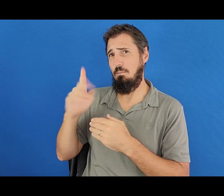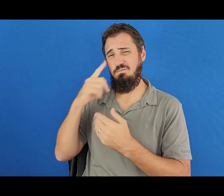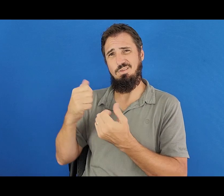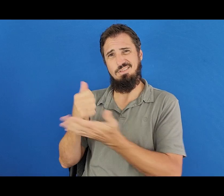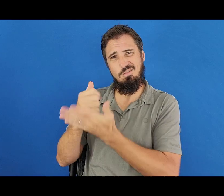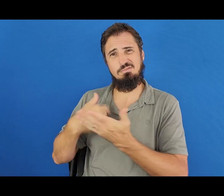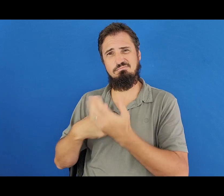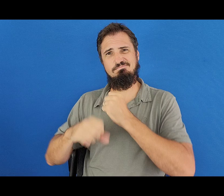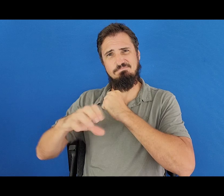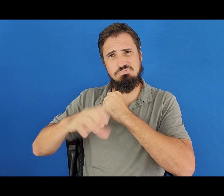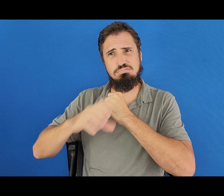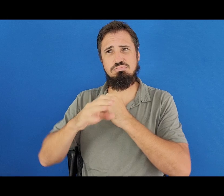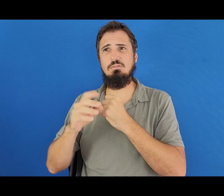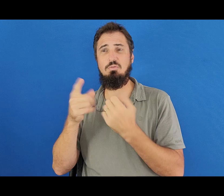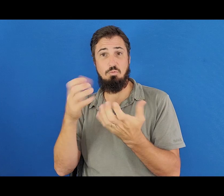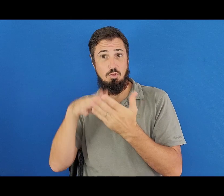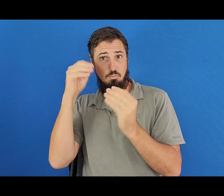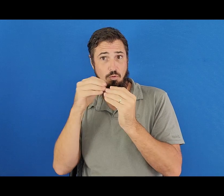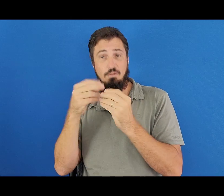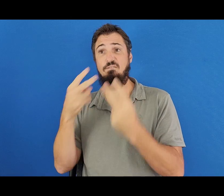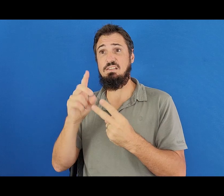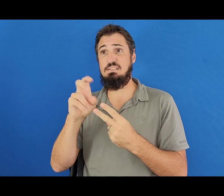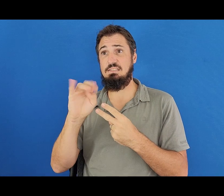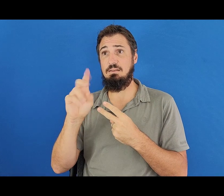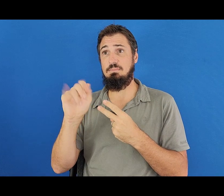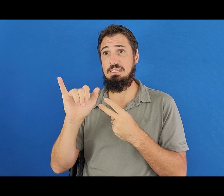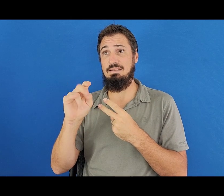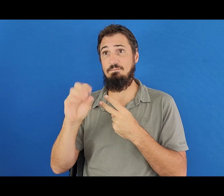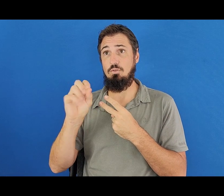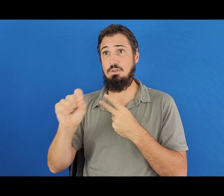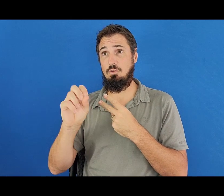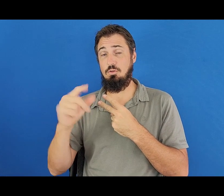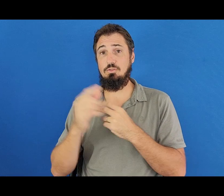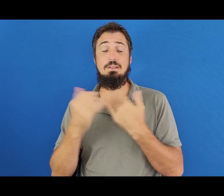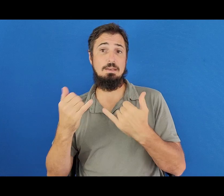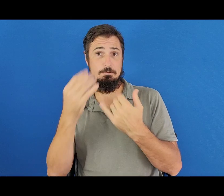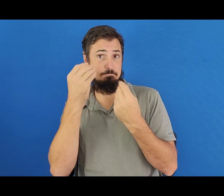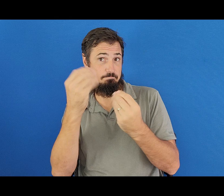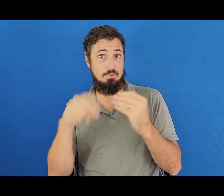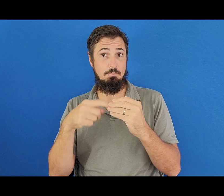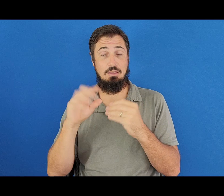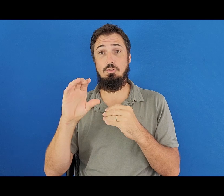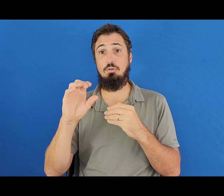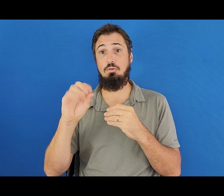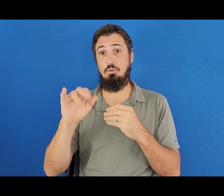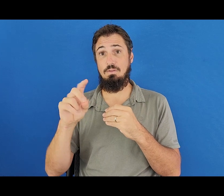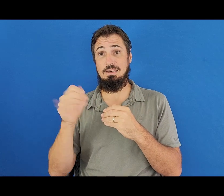Day, please visit denimdayinfo.org Now for an update on COVID-19...